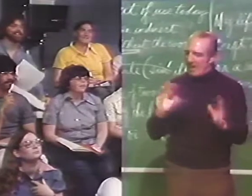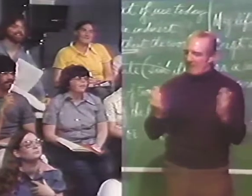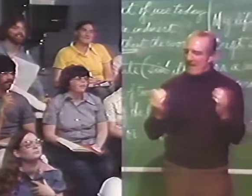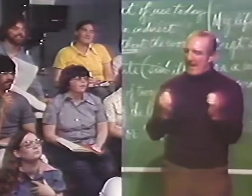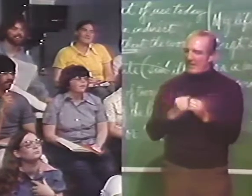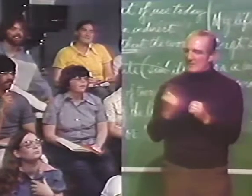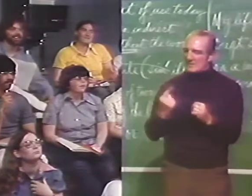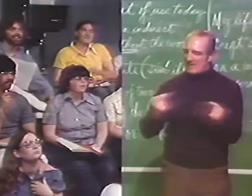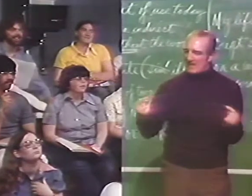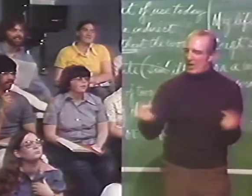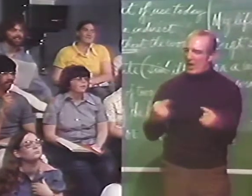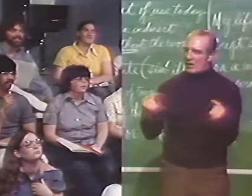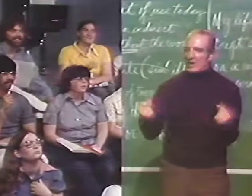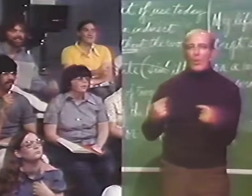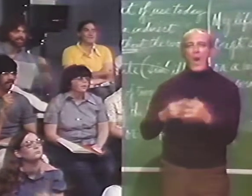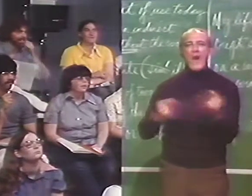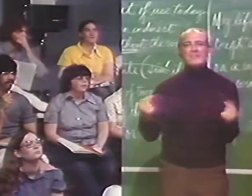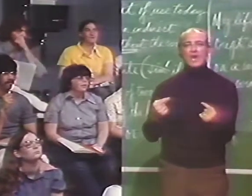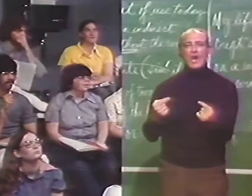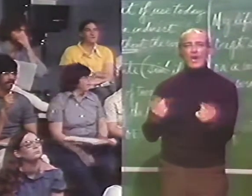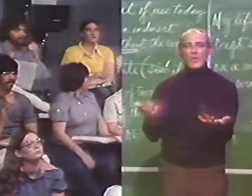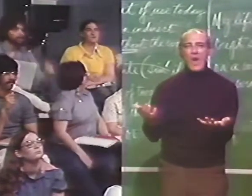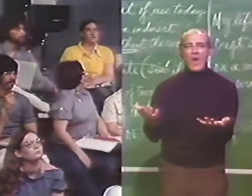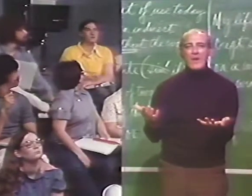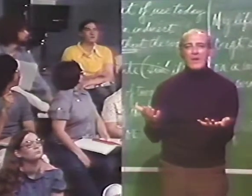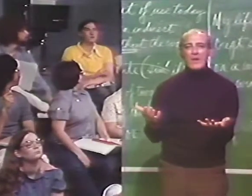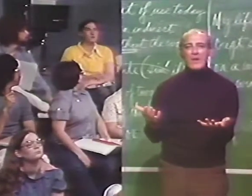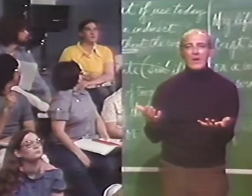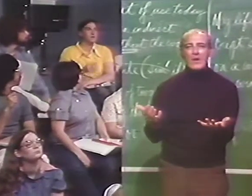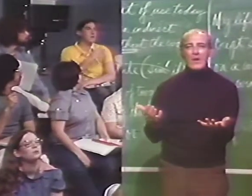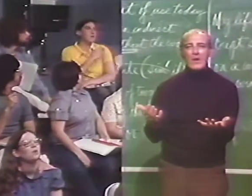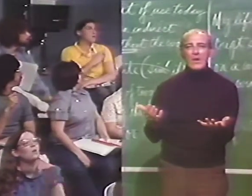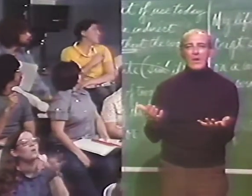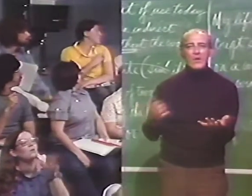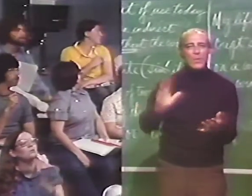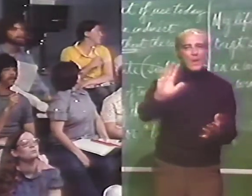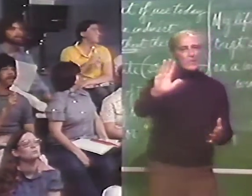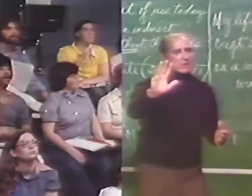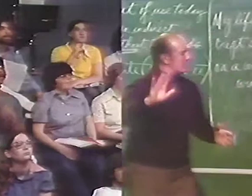YES. SHE SAID IT. COMPARED WITH SOMETHING HURT. WHAT IS HURT? WHAT?